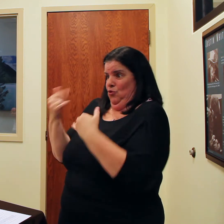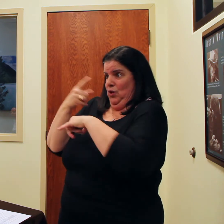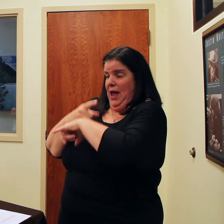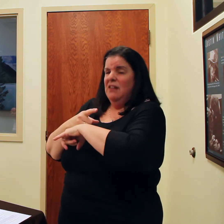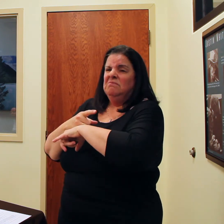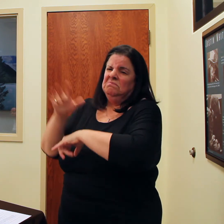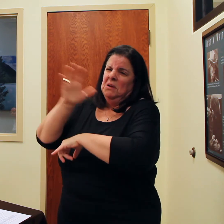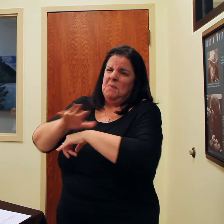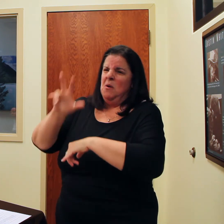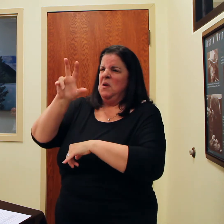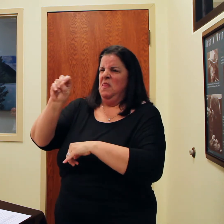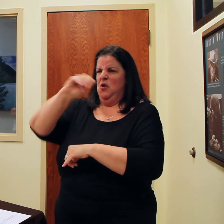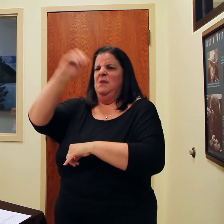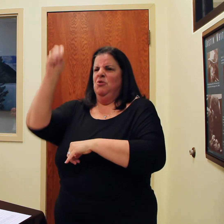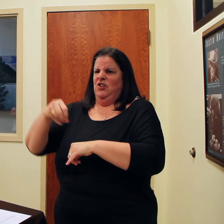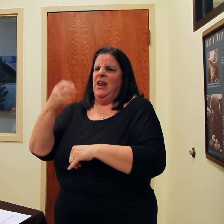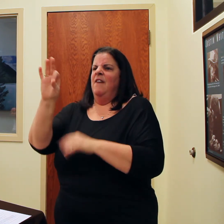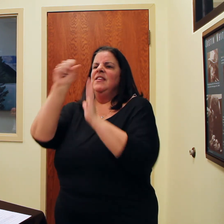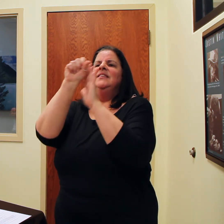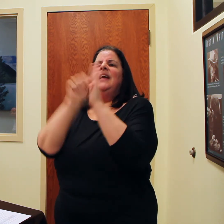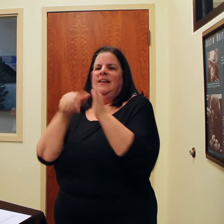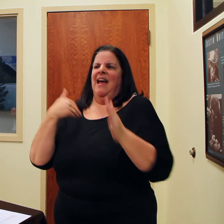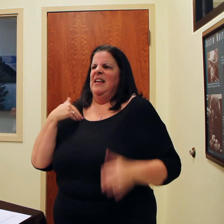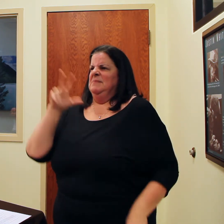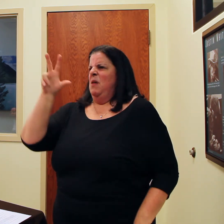it's about 30% of the state has it right now.